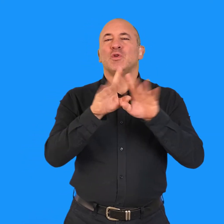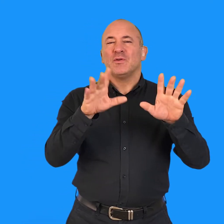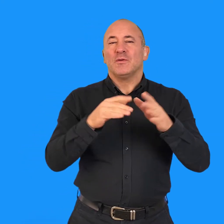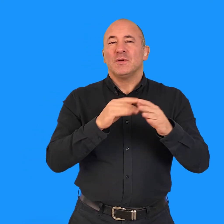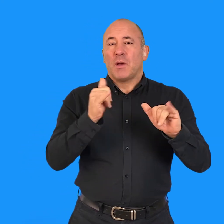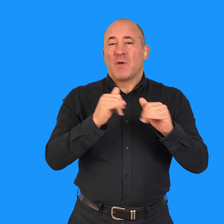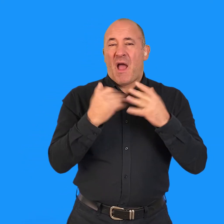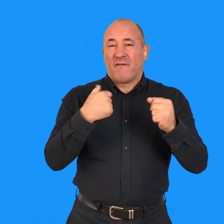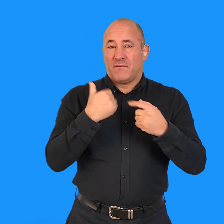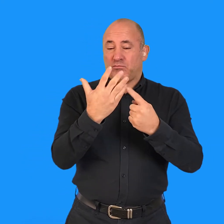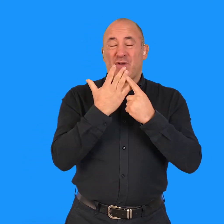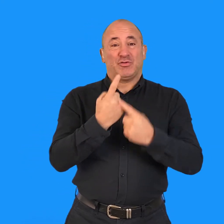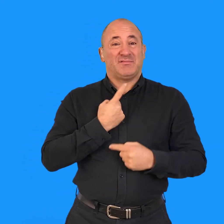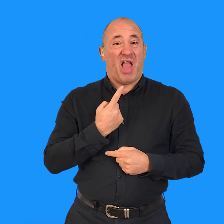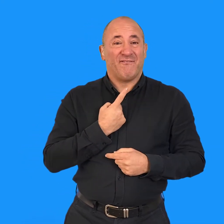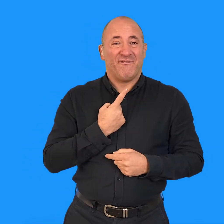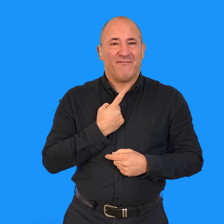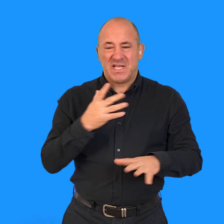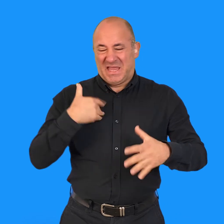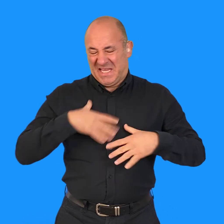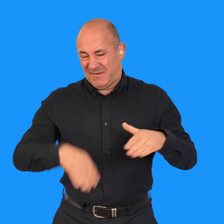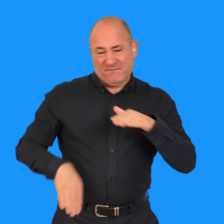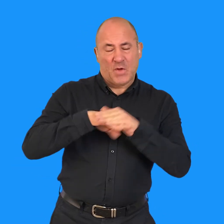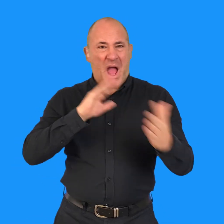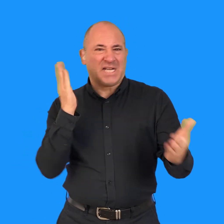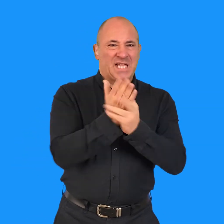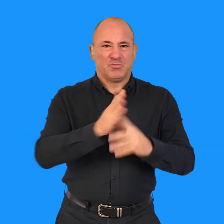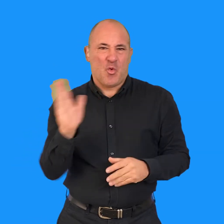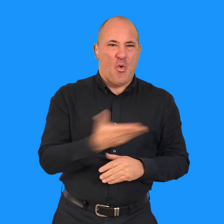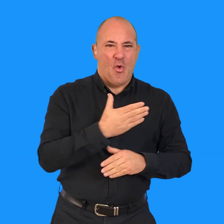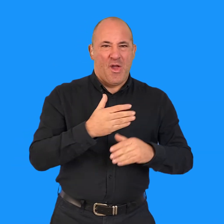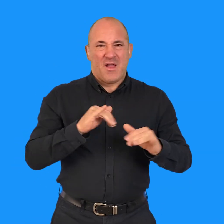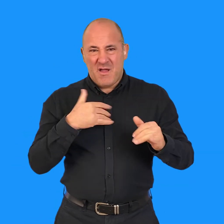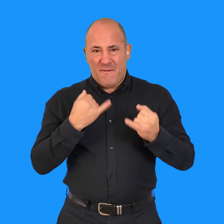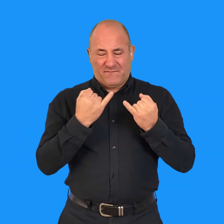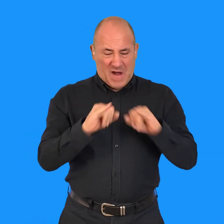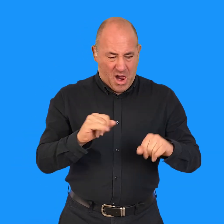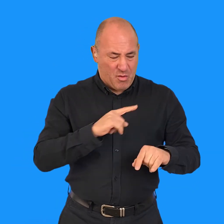I think sometimes we put a lot of pressure on ourselves to make it fully accessible,